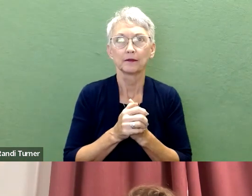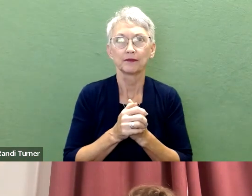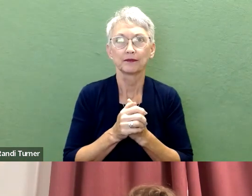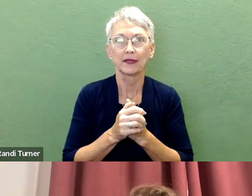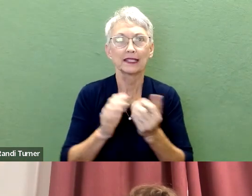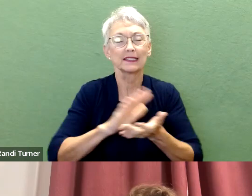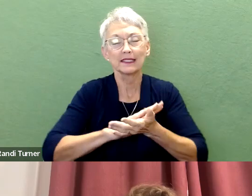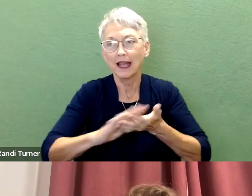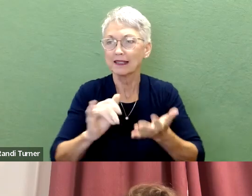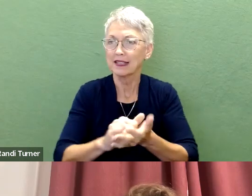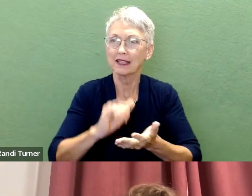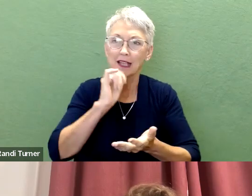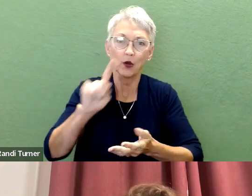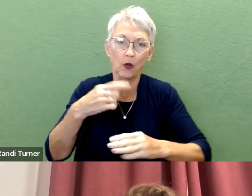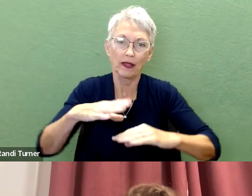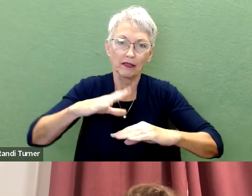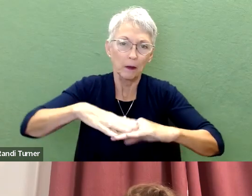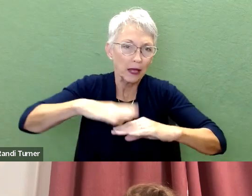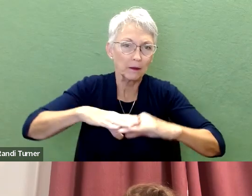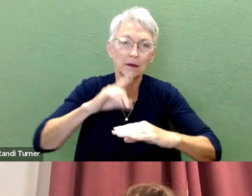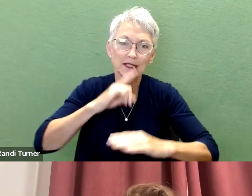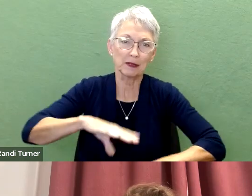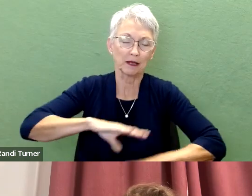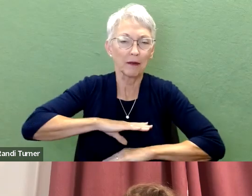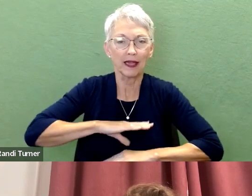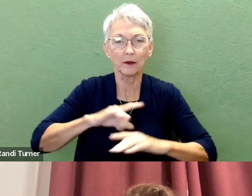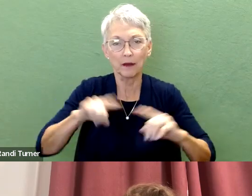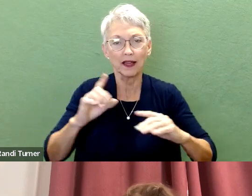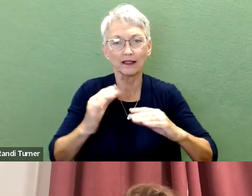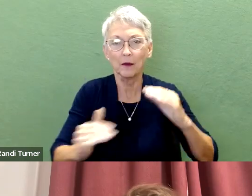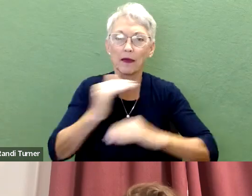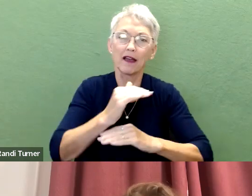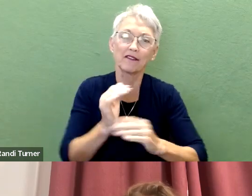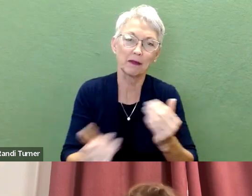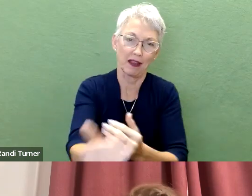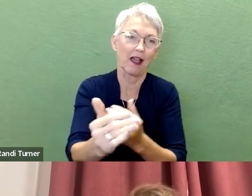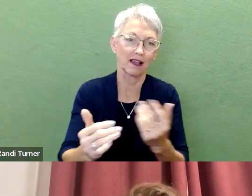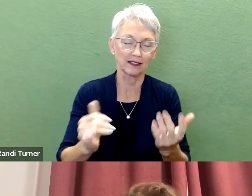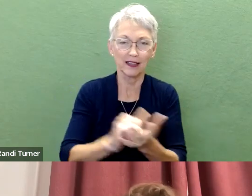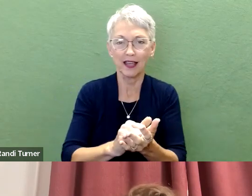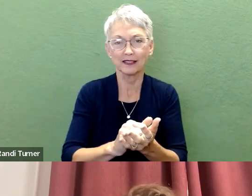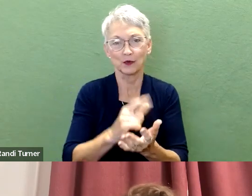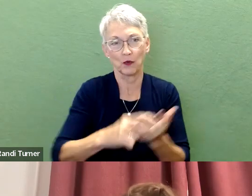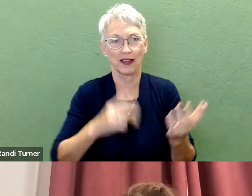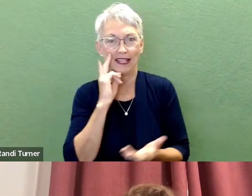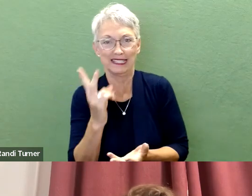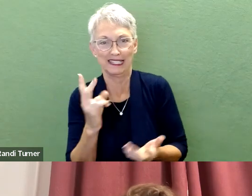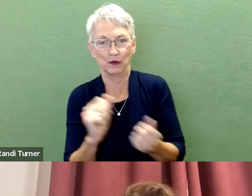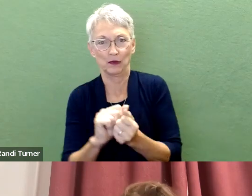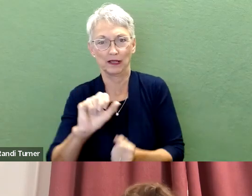Howard, thank you for your environment and your striving to improve everybody's